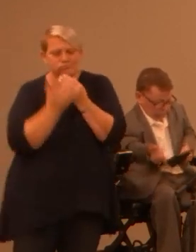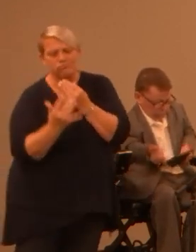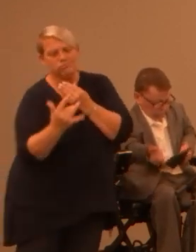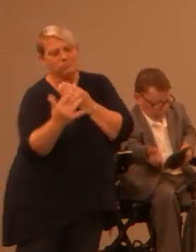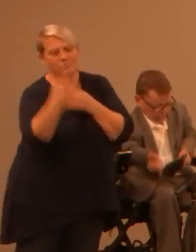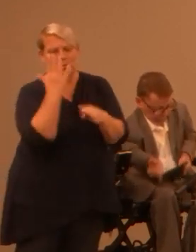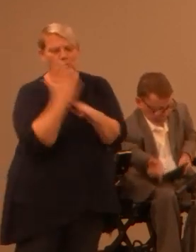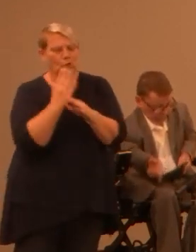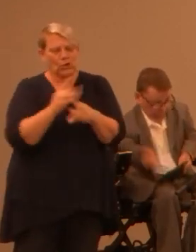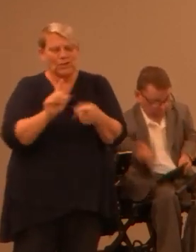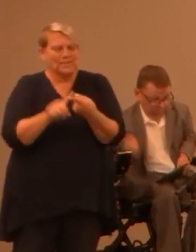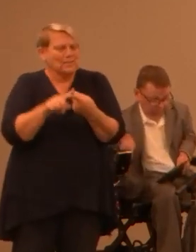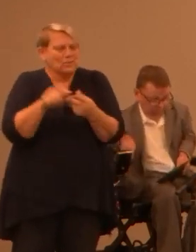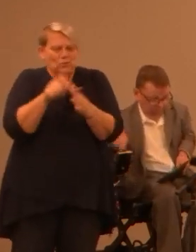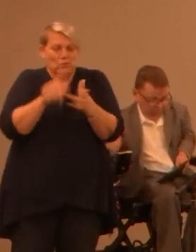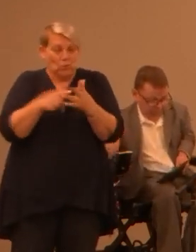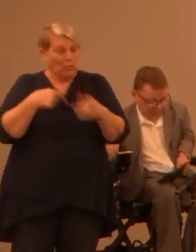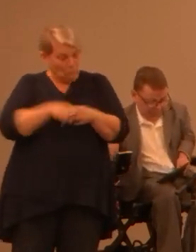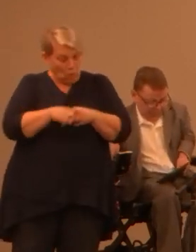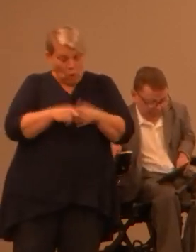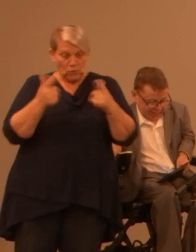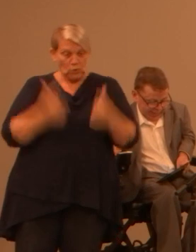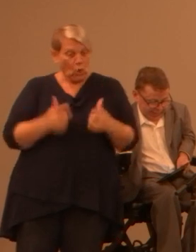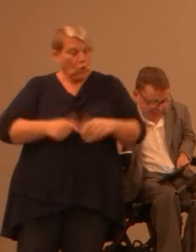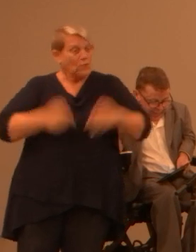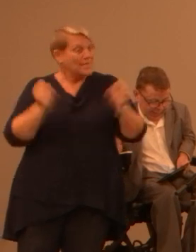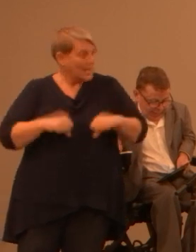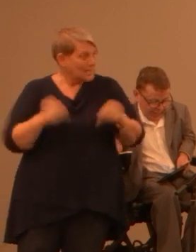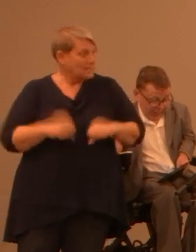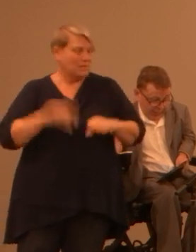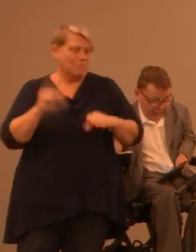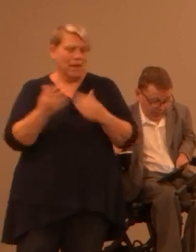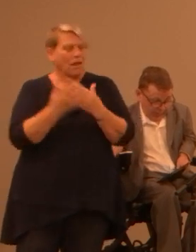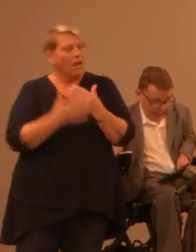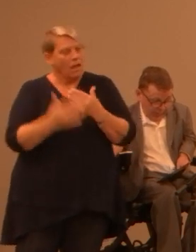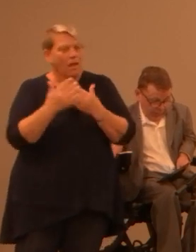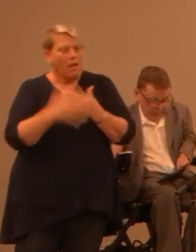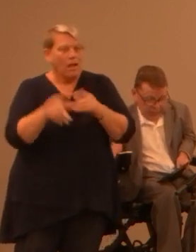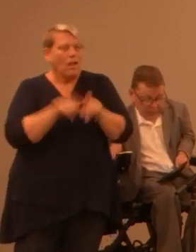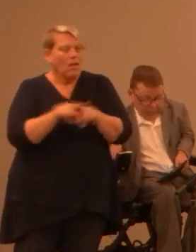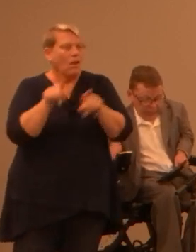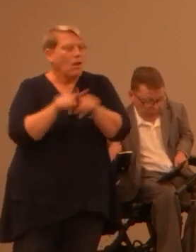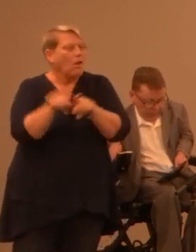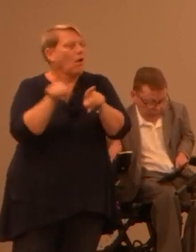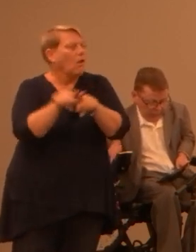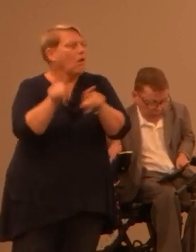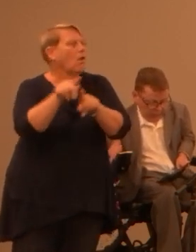We have learnt so much. But the more we learn. The more we realise